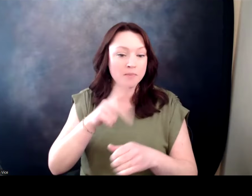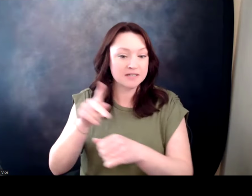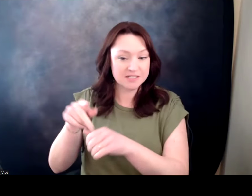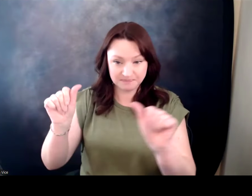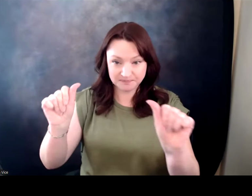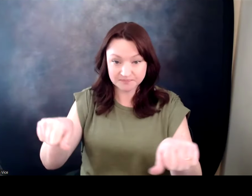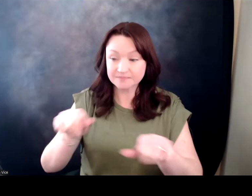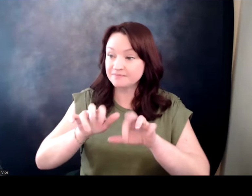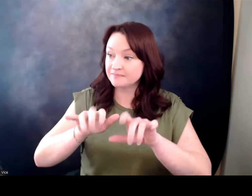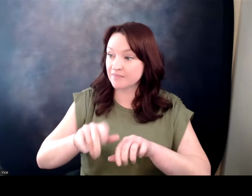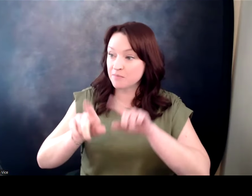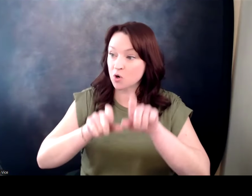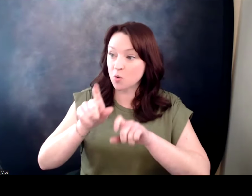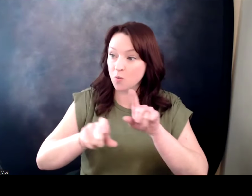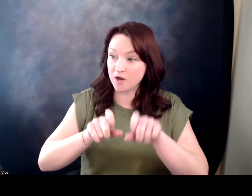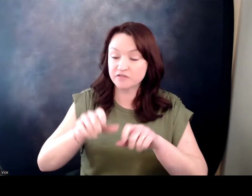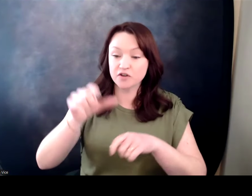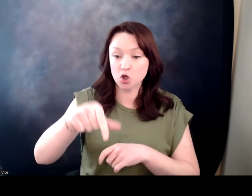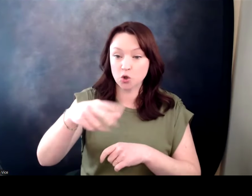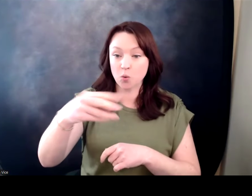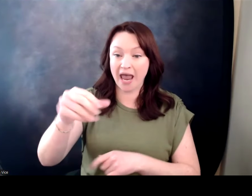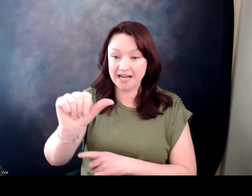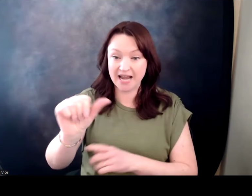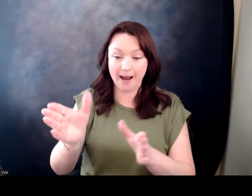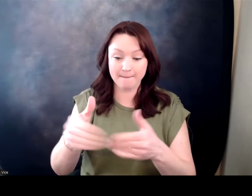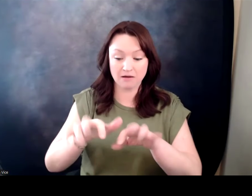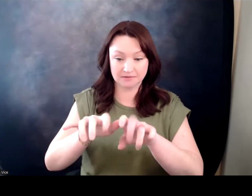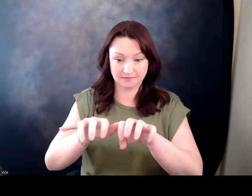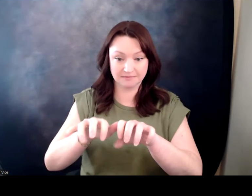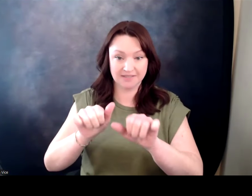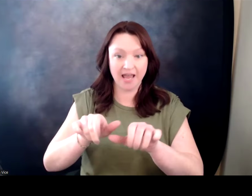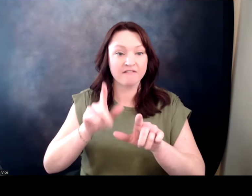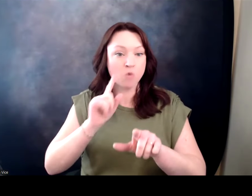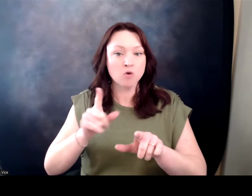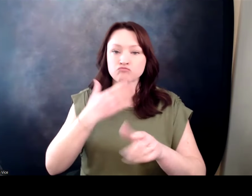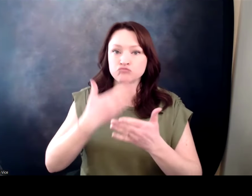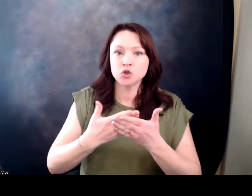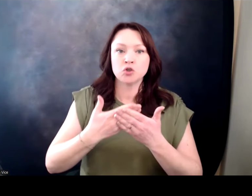speakers in the Q&A box for a robust question and answer session. And if you hover over the bottom of your Zoom